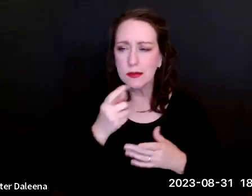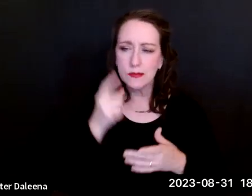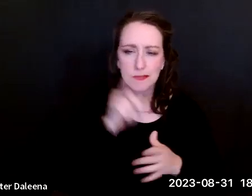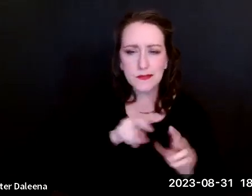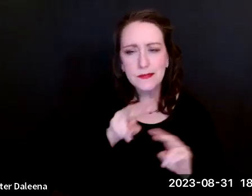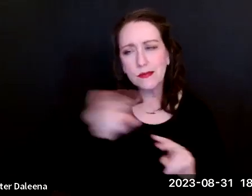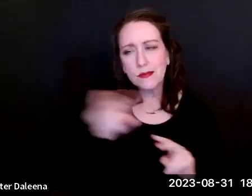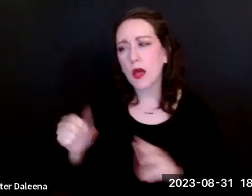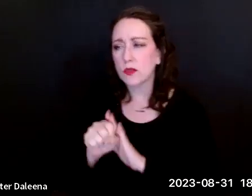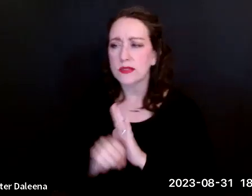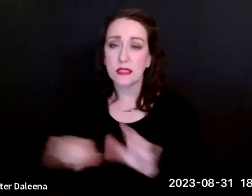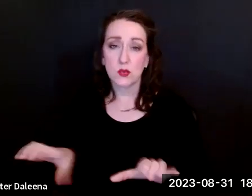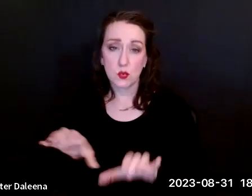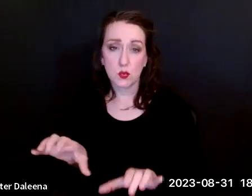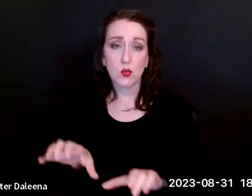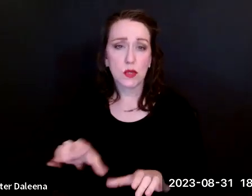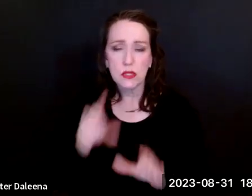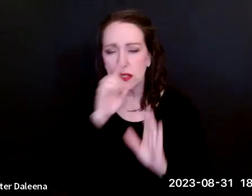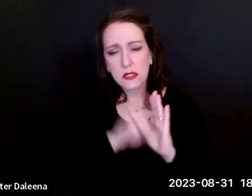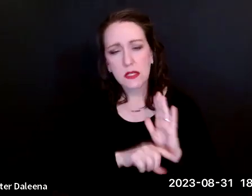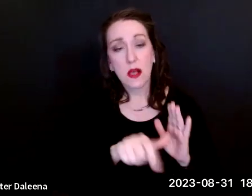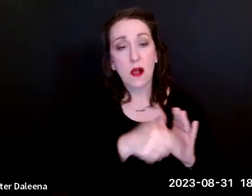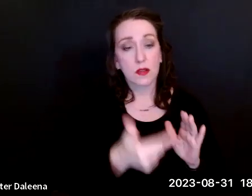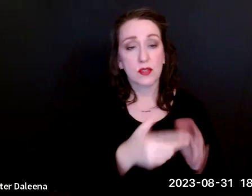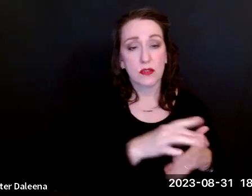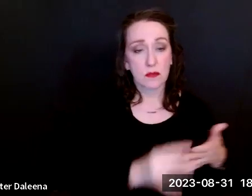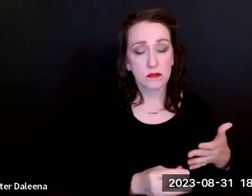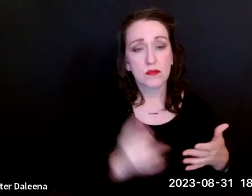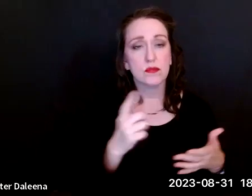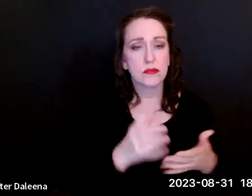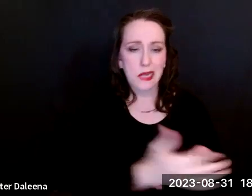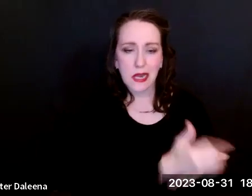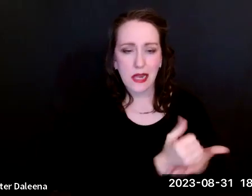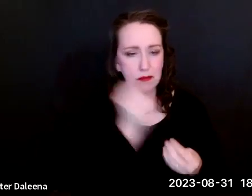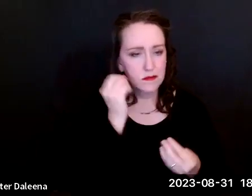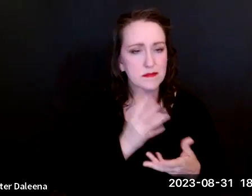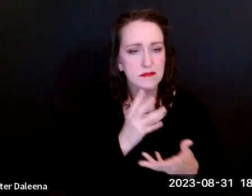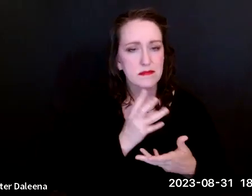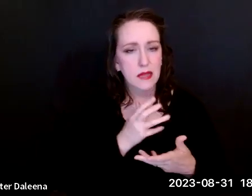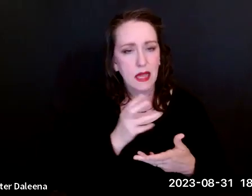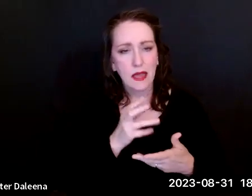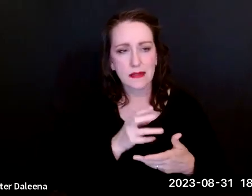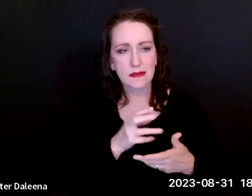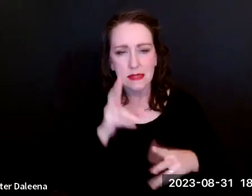are doing research Alternatives gather data and explore the consequences of any potential change